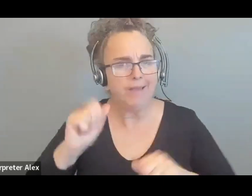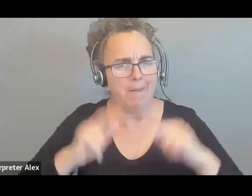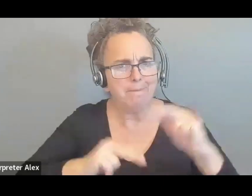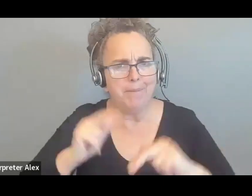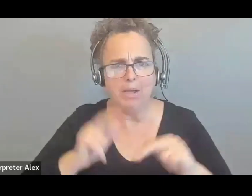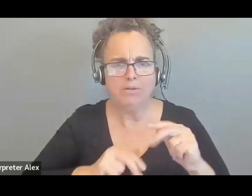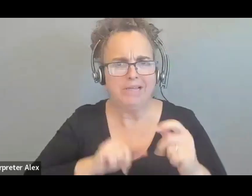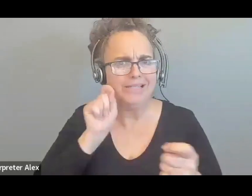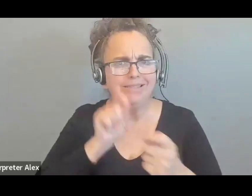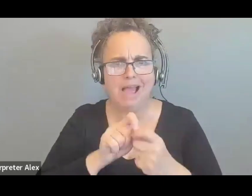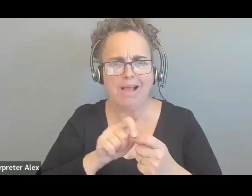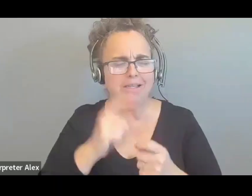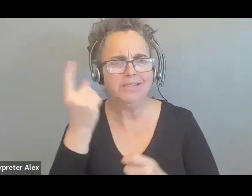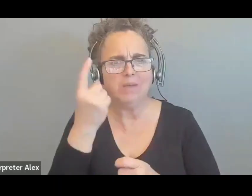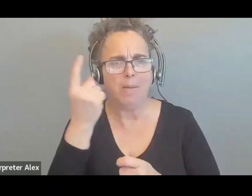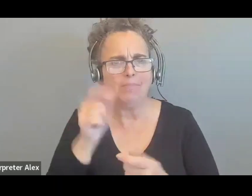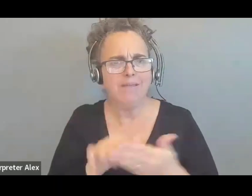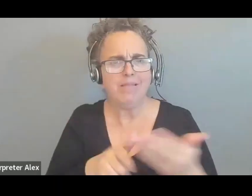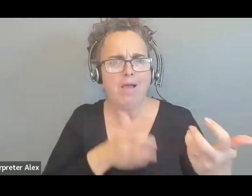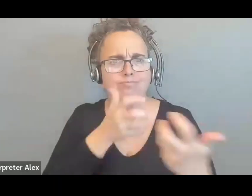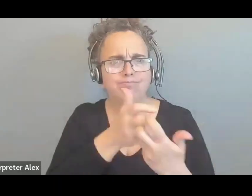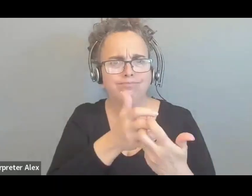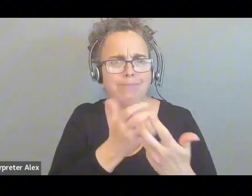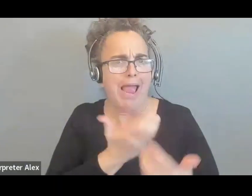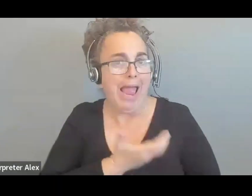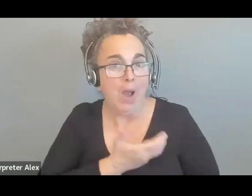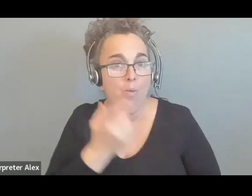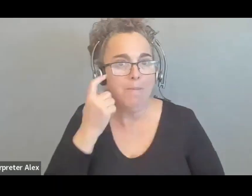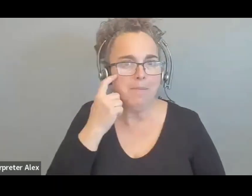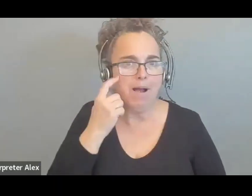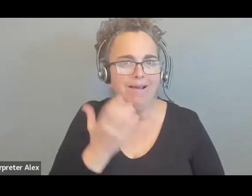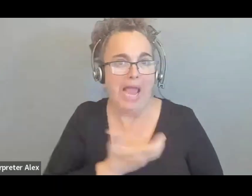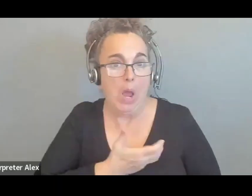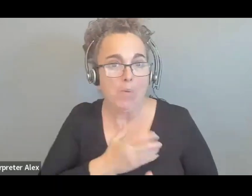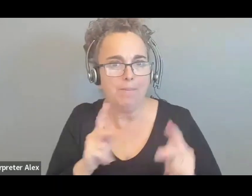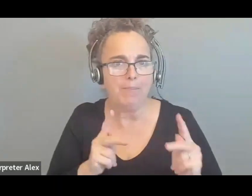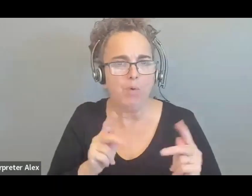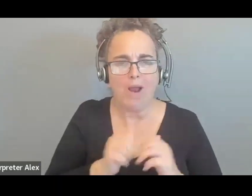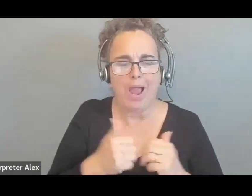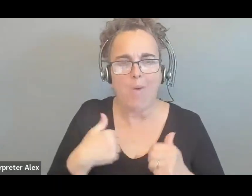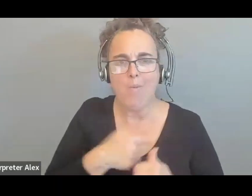for our brains, for our minds, for the way that we need to hear information or see information